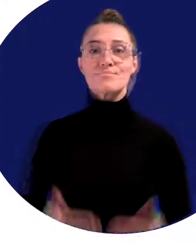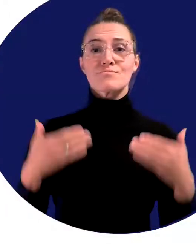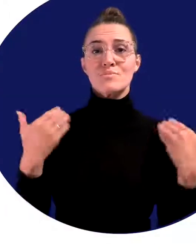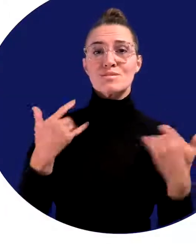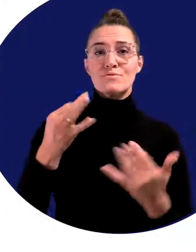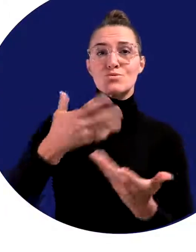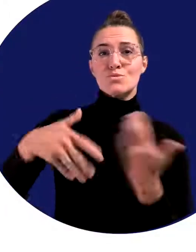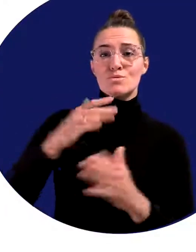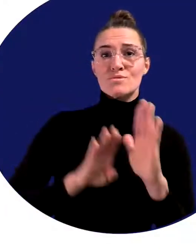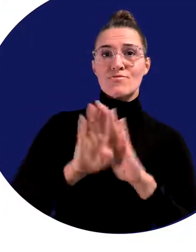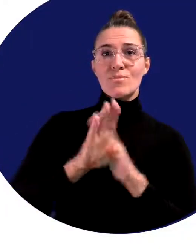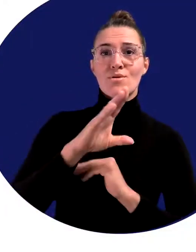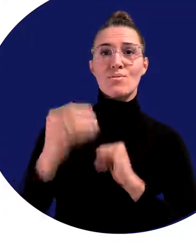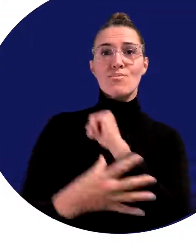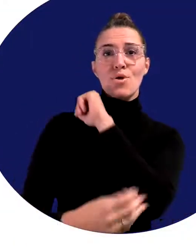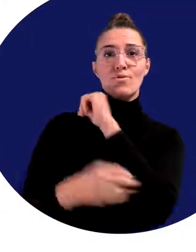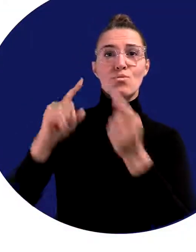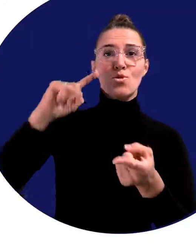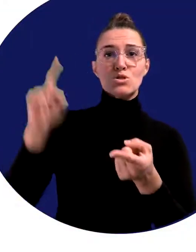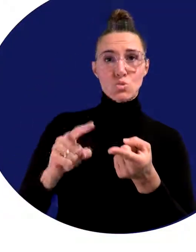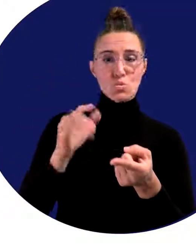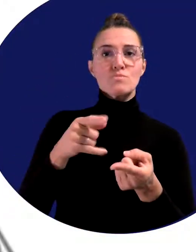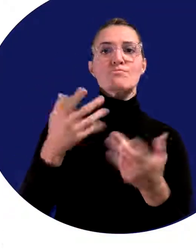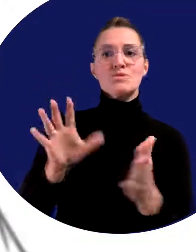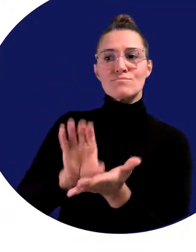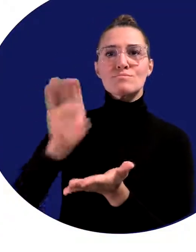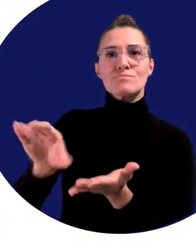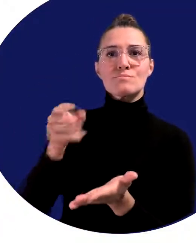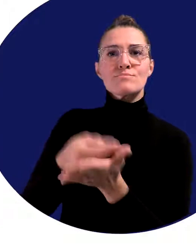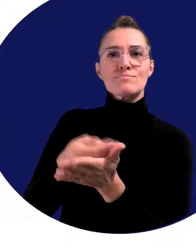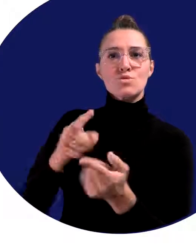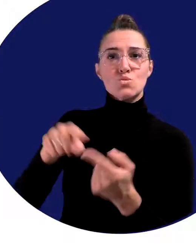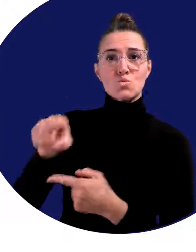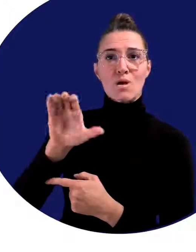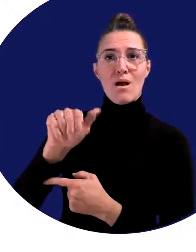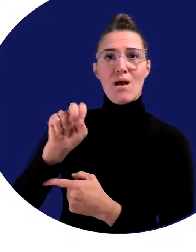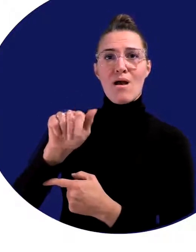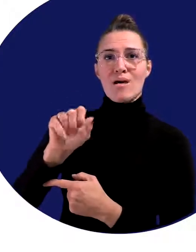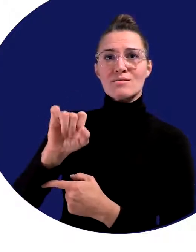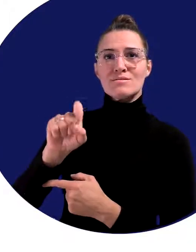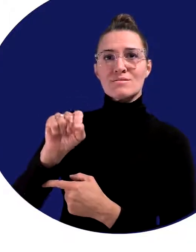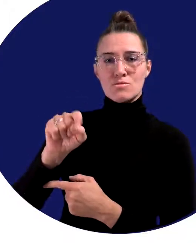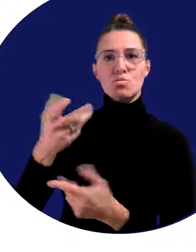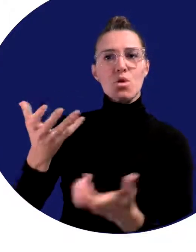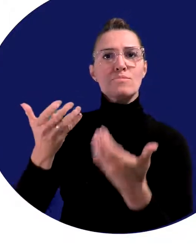The Ministry of Social Development and Poverty Reduction has given CanAssist funding to develop this provincial approach.